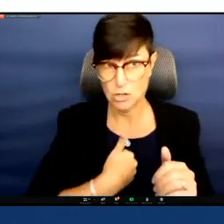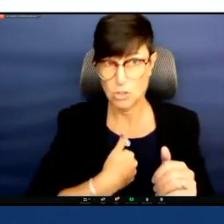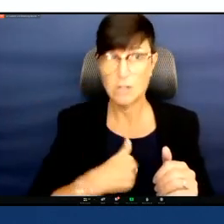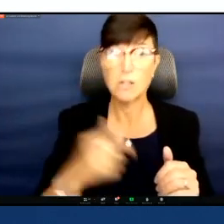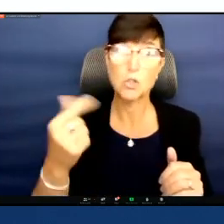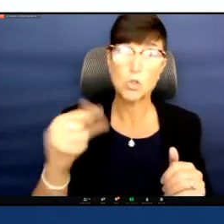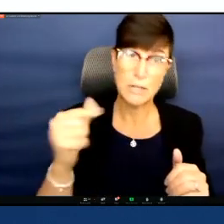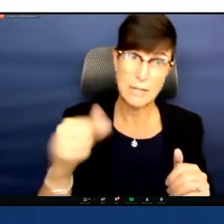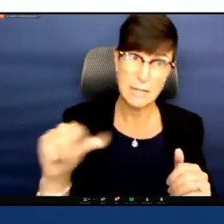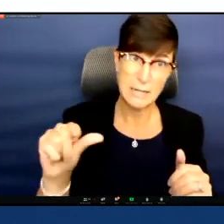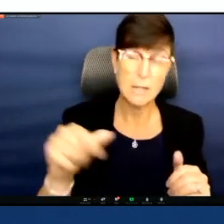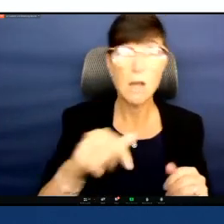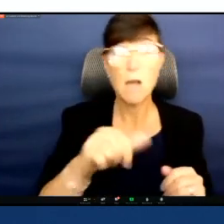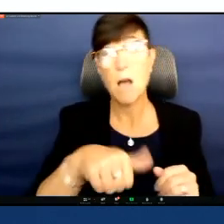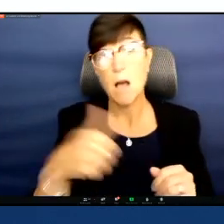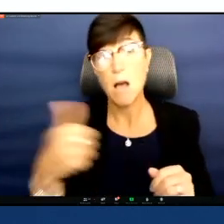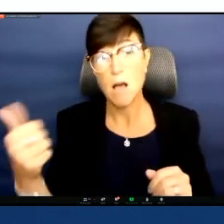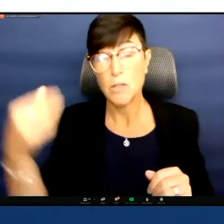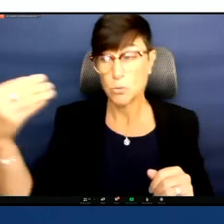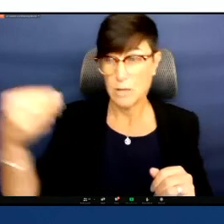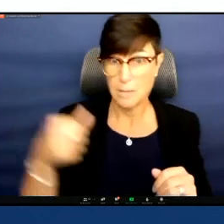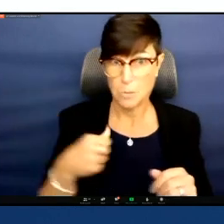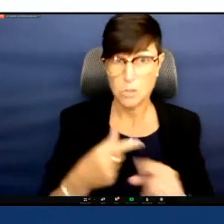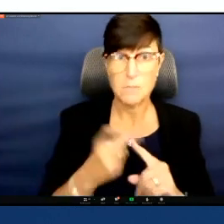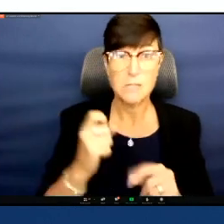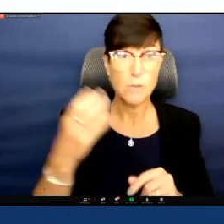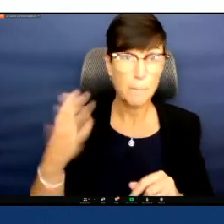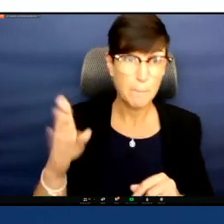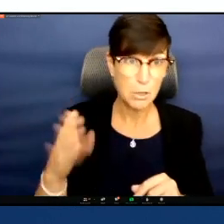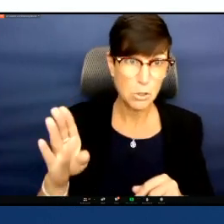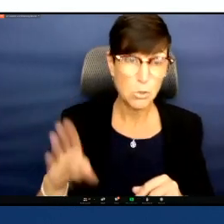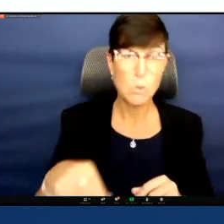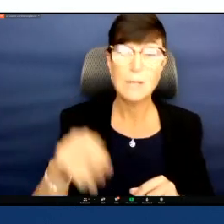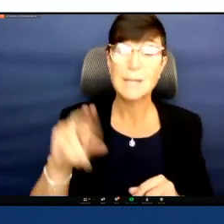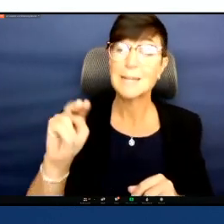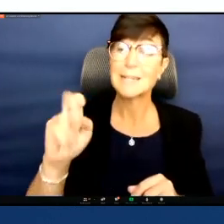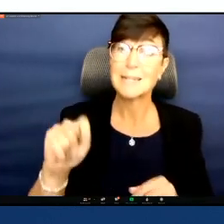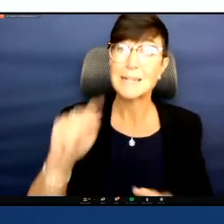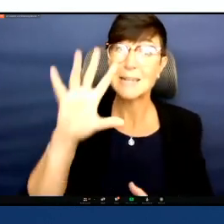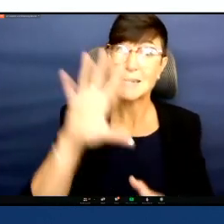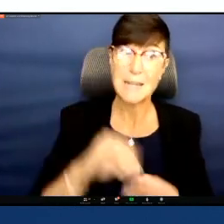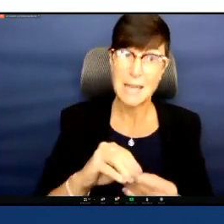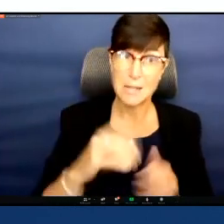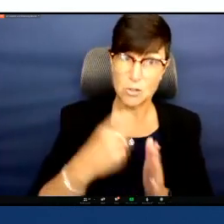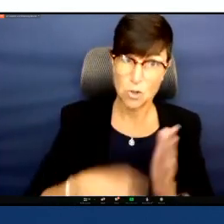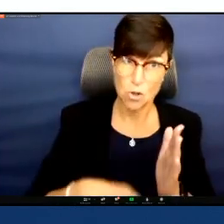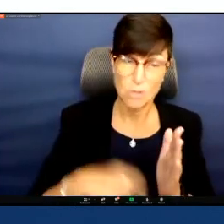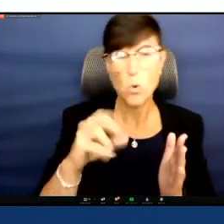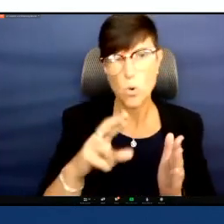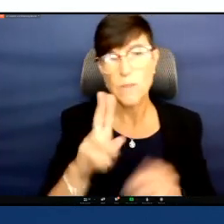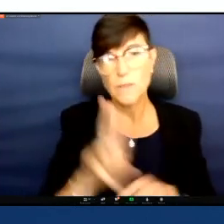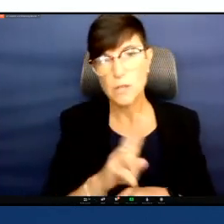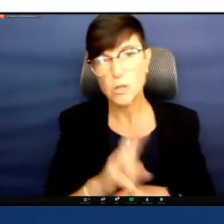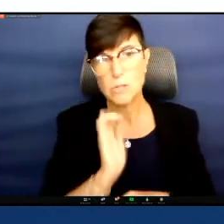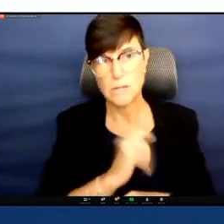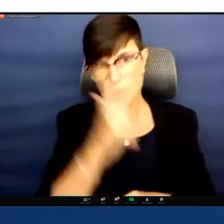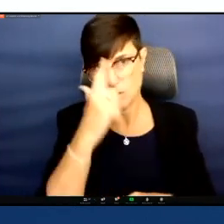other reimbursements represented by blue, and then that counting cost or the use of discretionary resources represented by red.